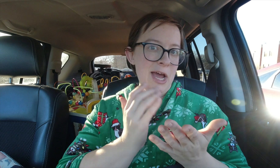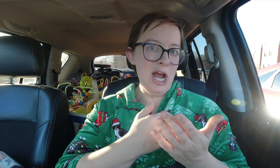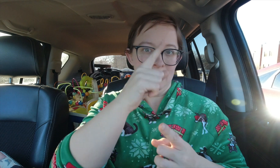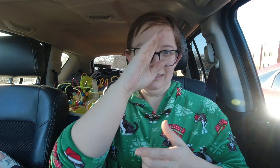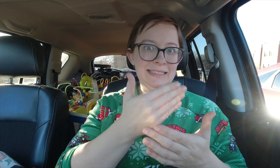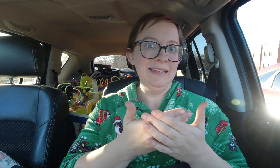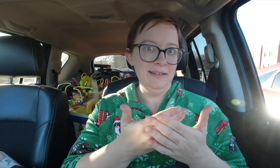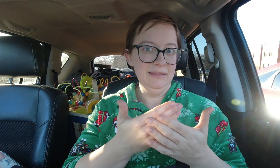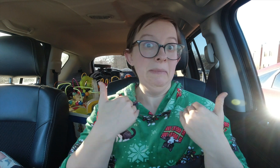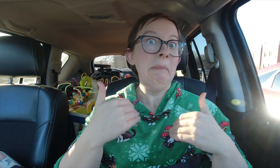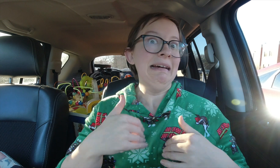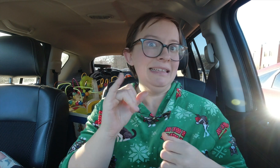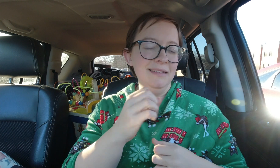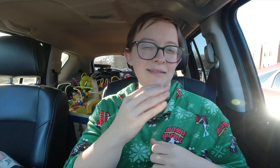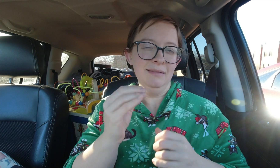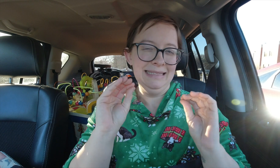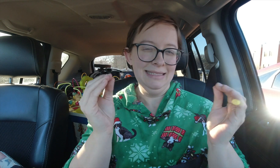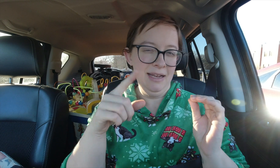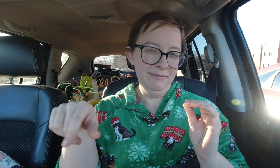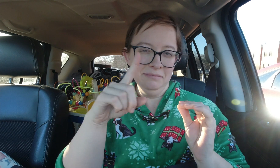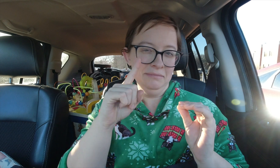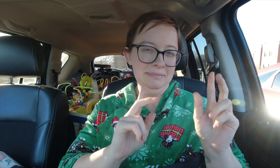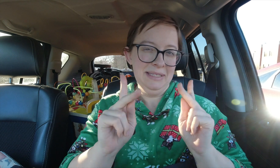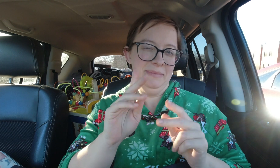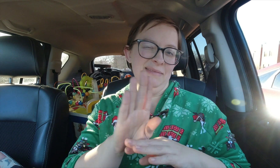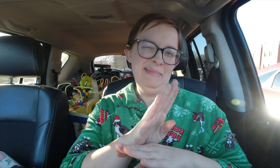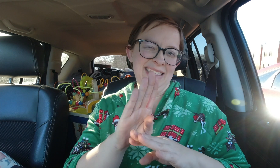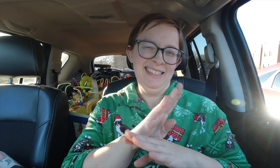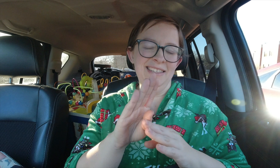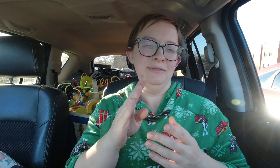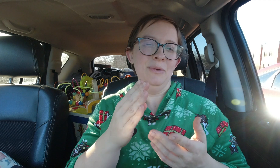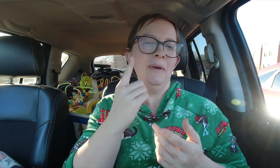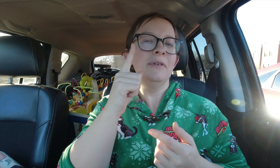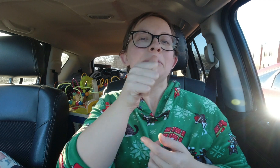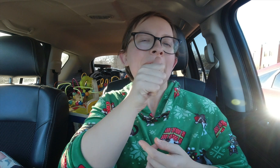you will be aware of what our son's anatomy is and that is none of anybody's business.